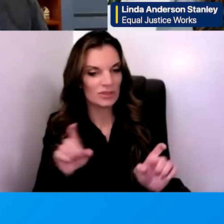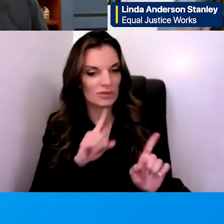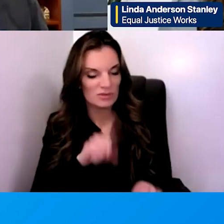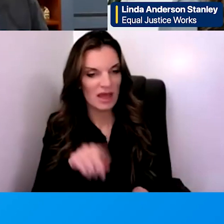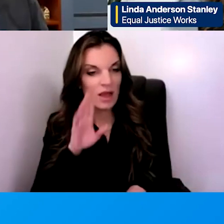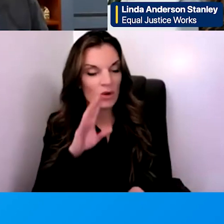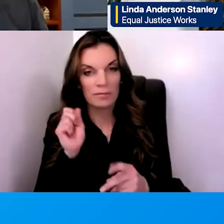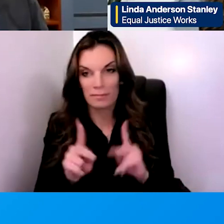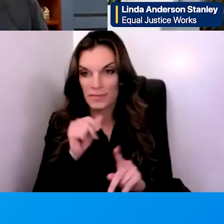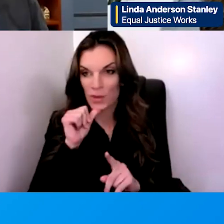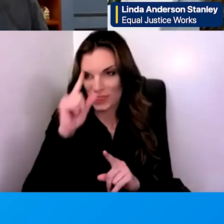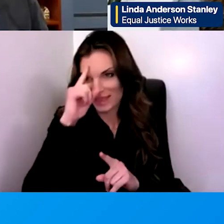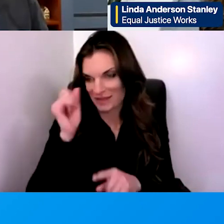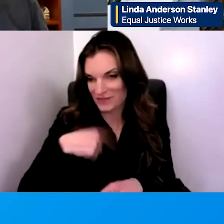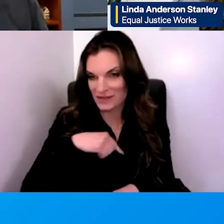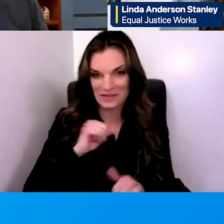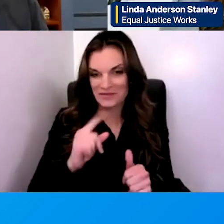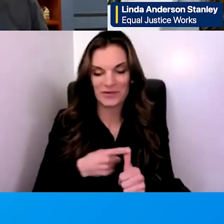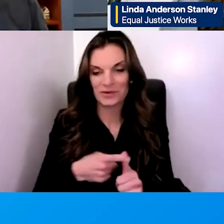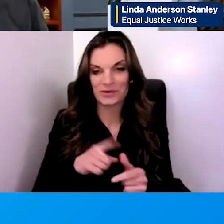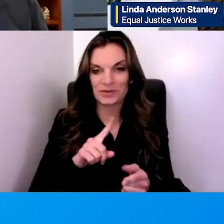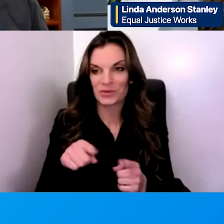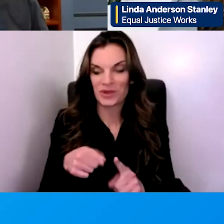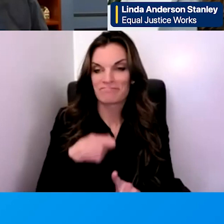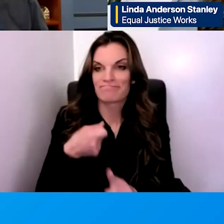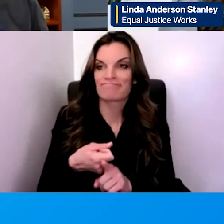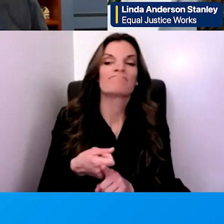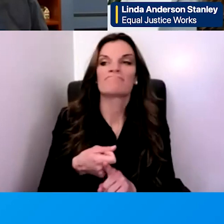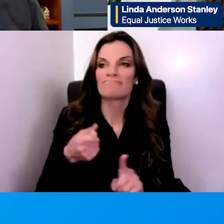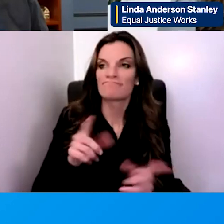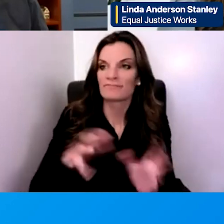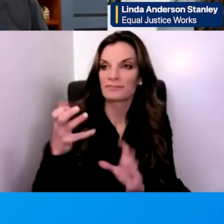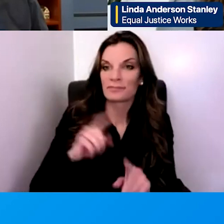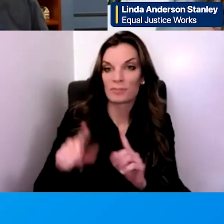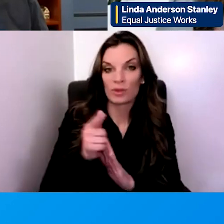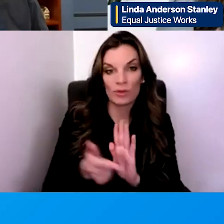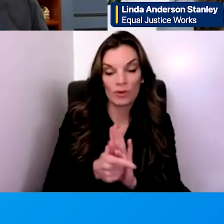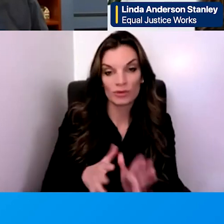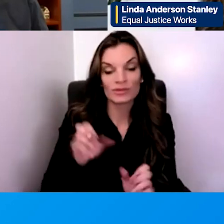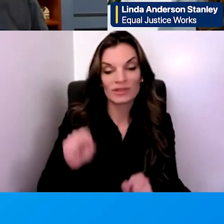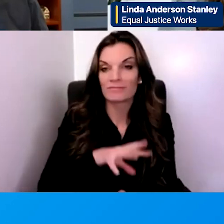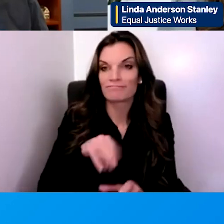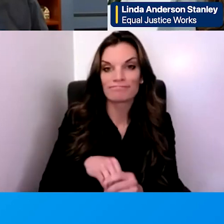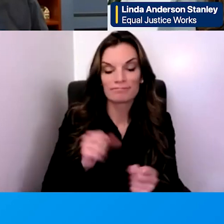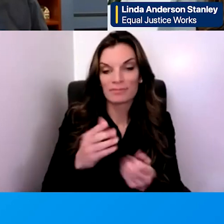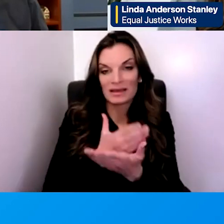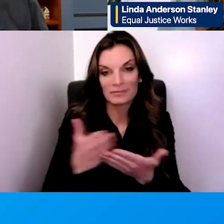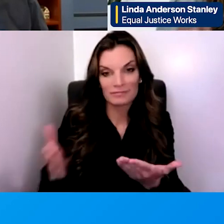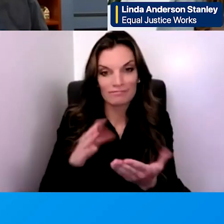immediately think of us when disaster strikes. But there are so many rules for lawyers to play in preparing communities for disaster.